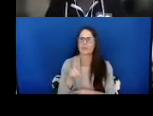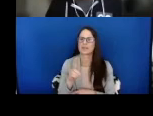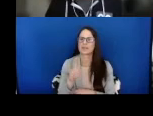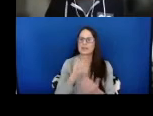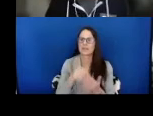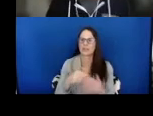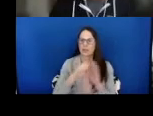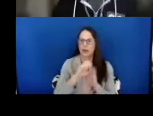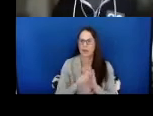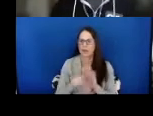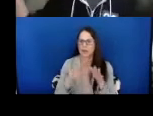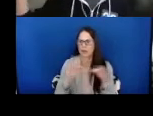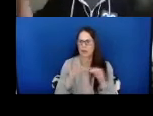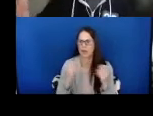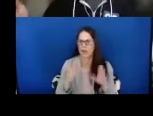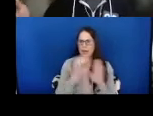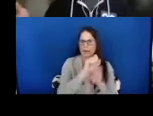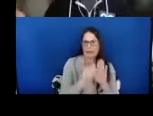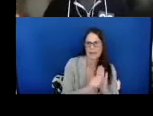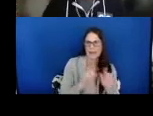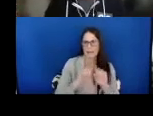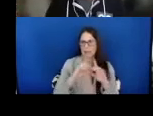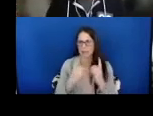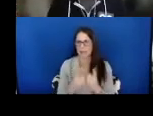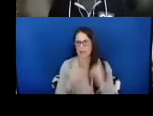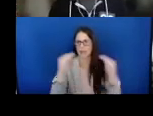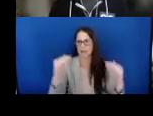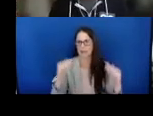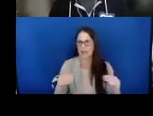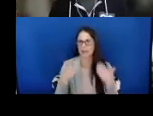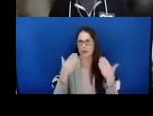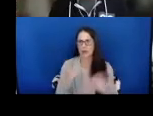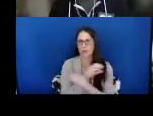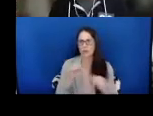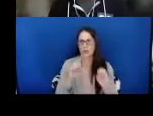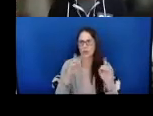16:24:19 and districts decided to level down to offer no educational service to anyone,